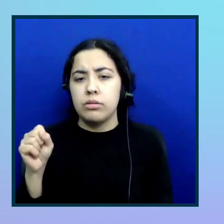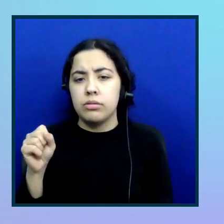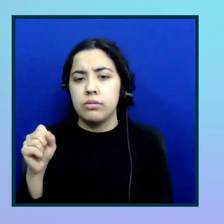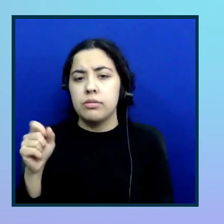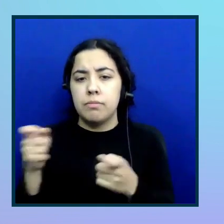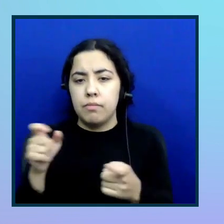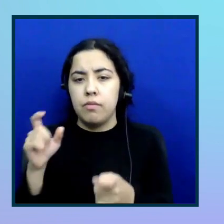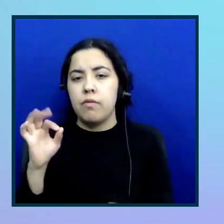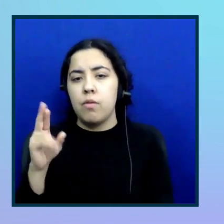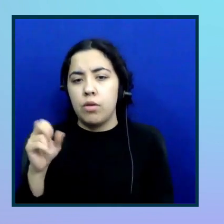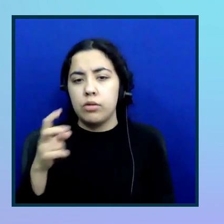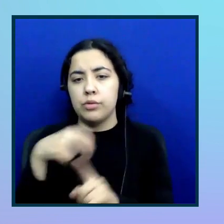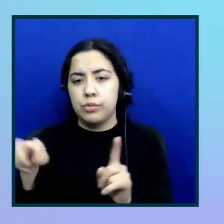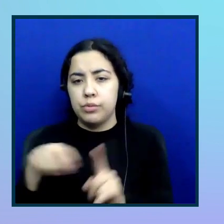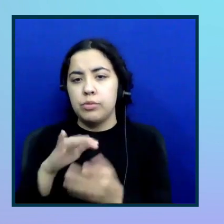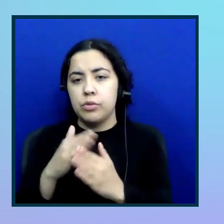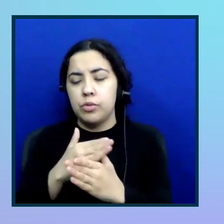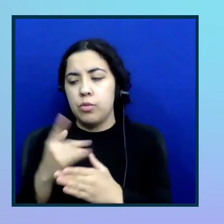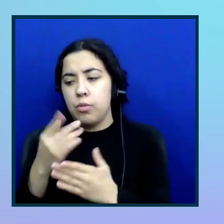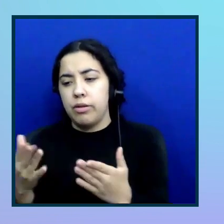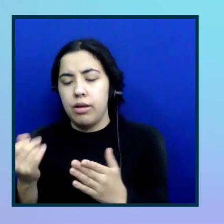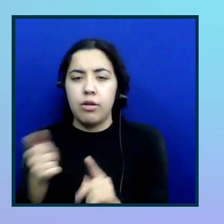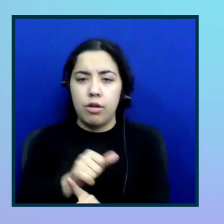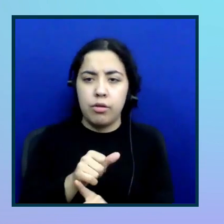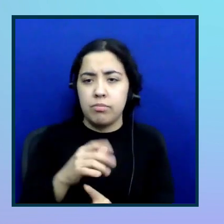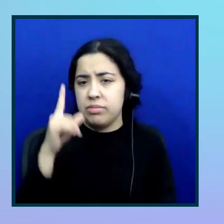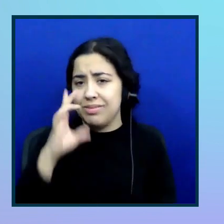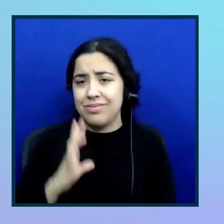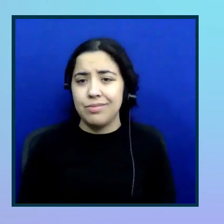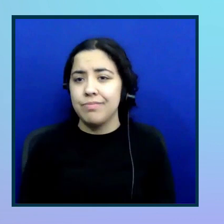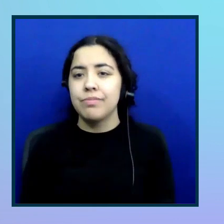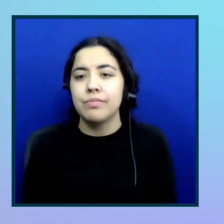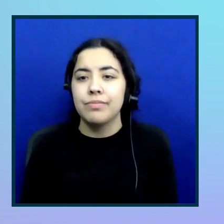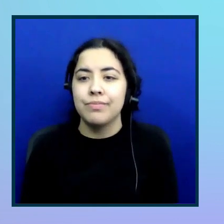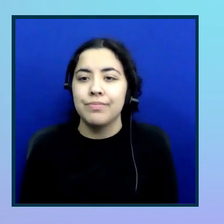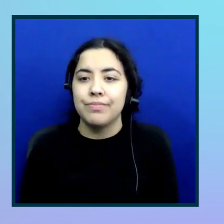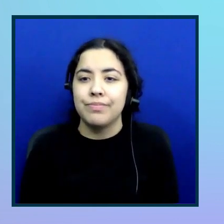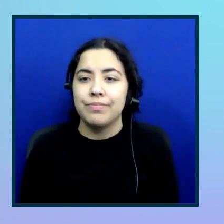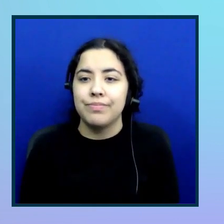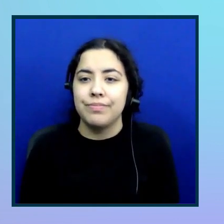to switch between one thing to another. So I think it's fine. Gotcha, awesome.